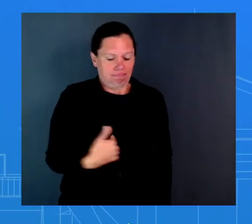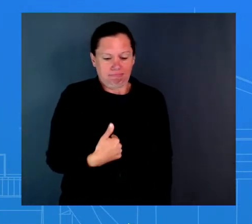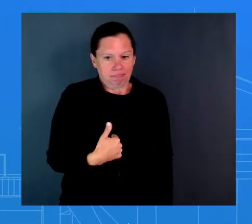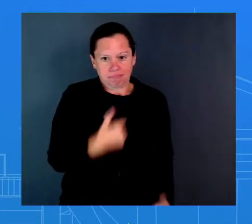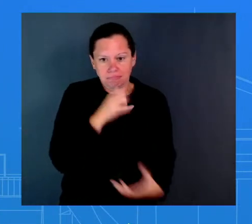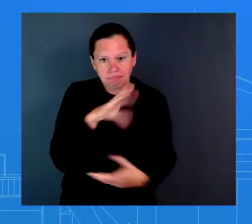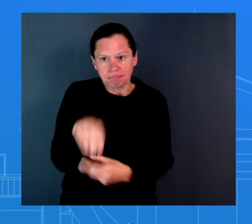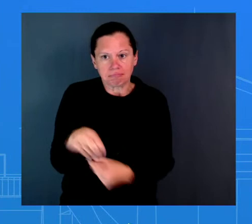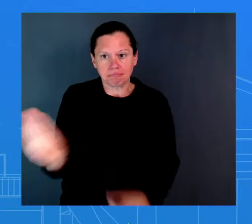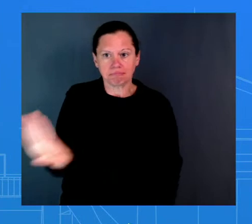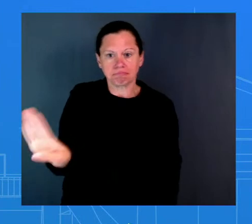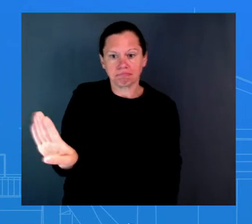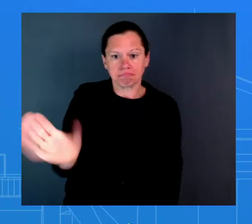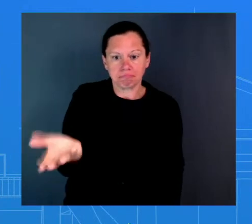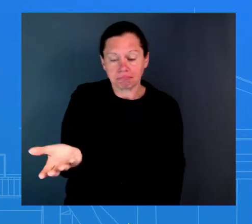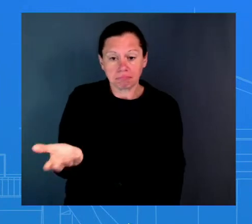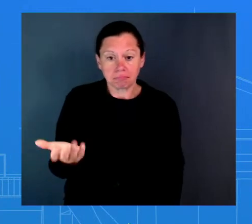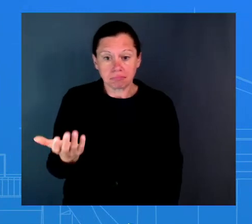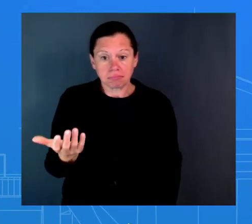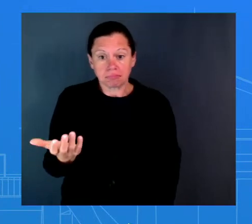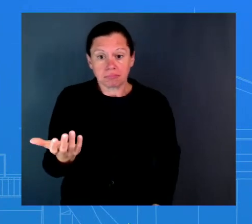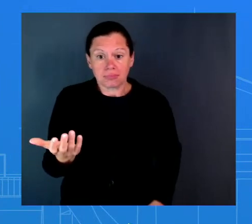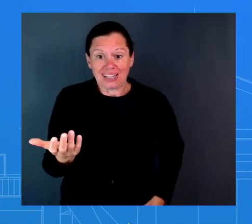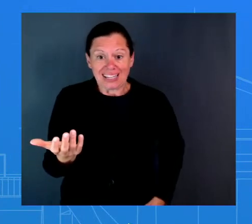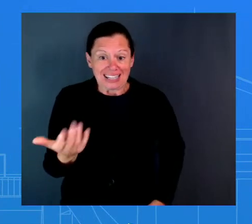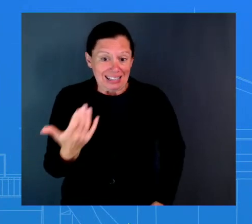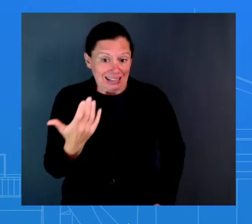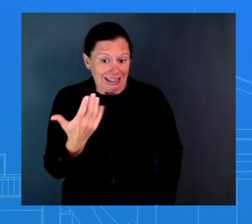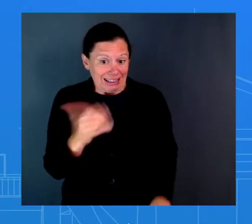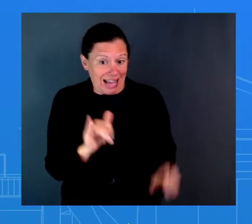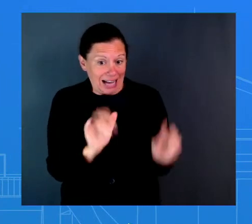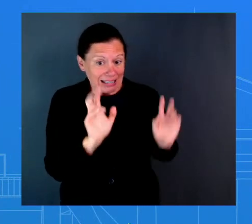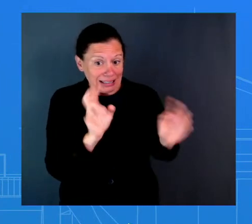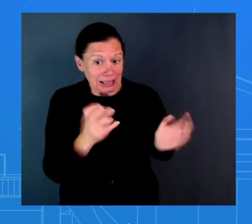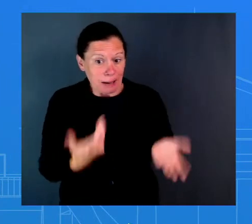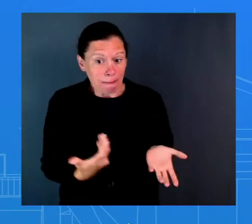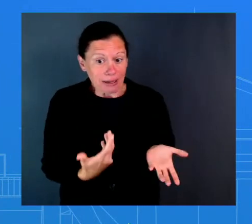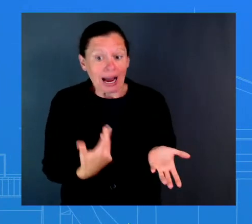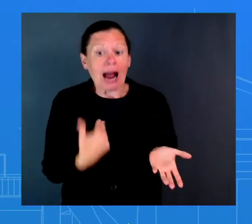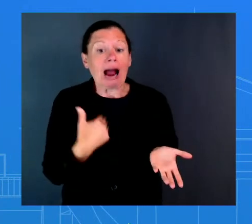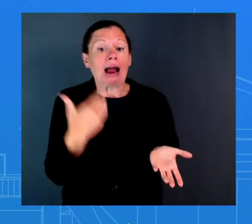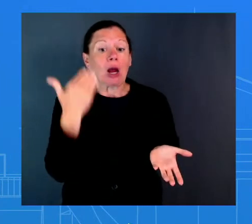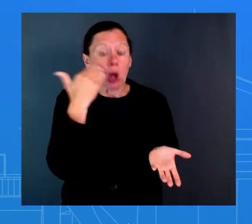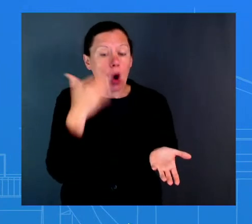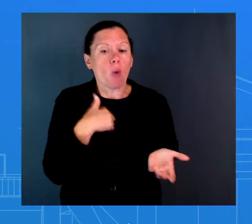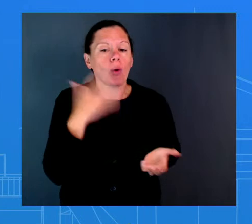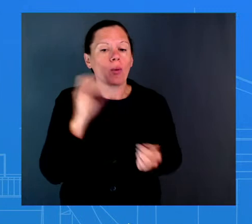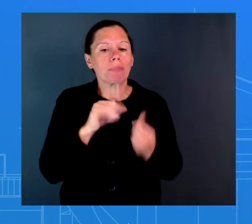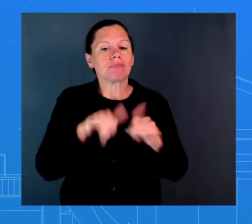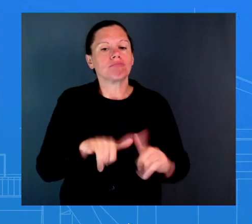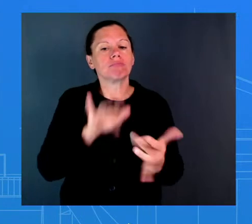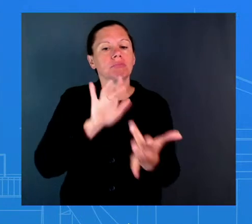only to say that we have been and will be in contact with the Indians at high levels on this issue.